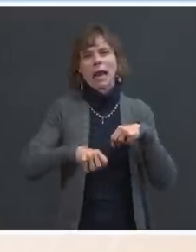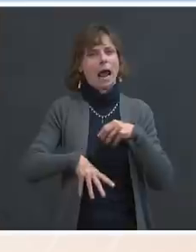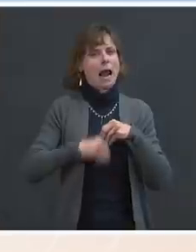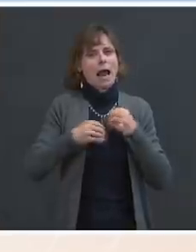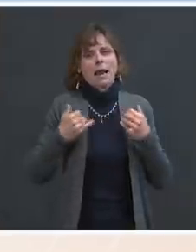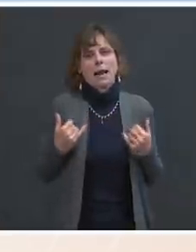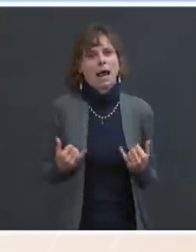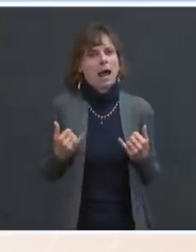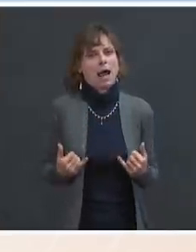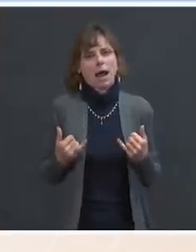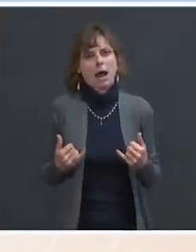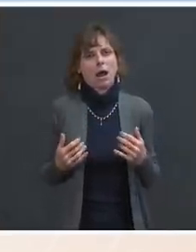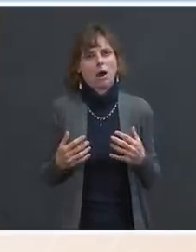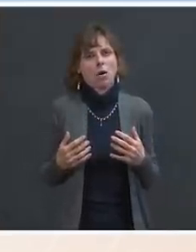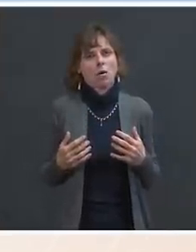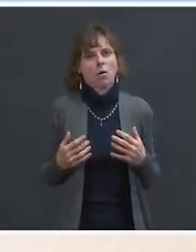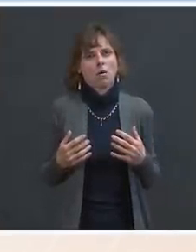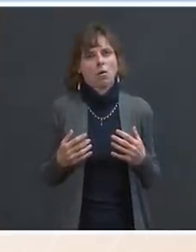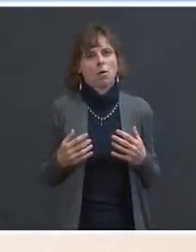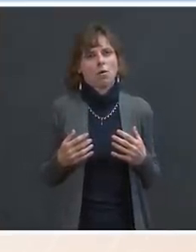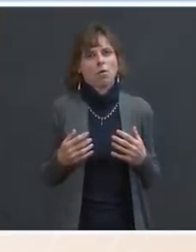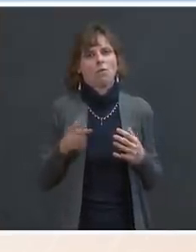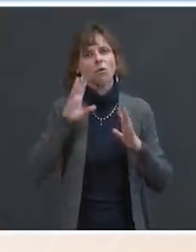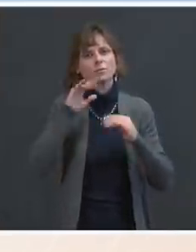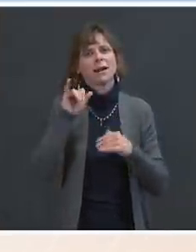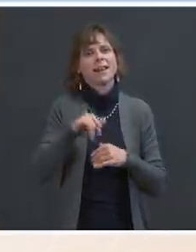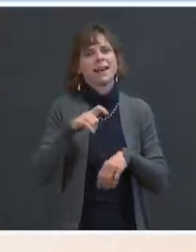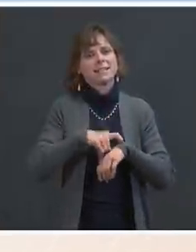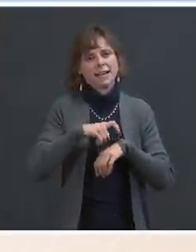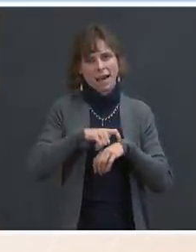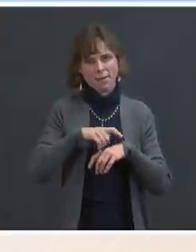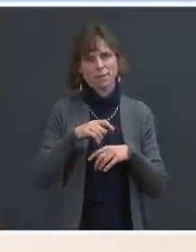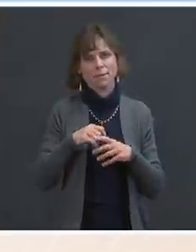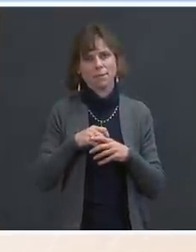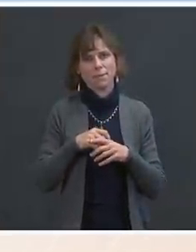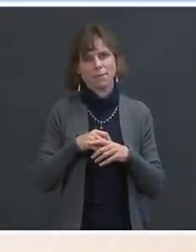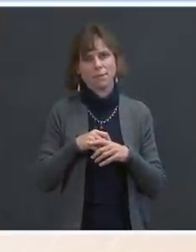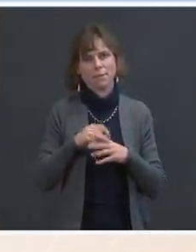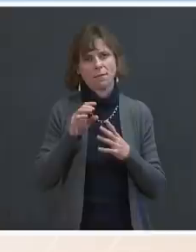expected on that same timeline. But I'm certain they will be discussing, of course,